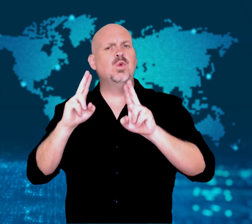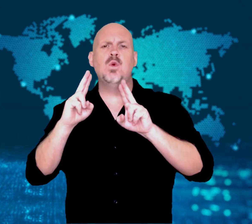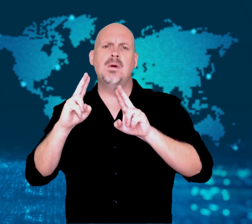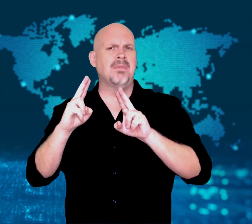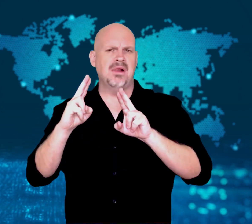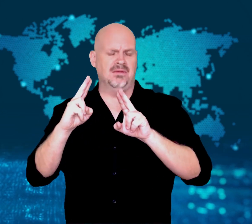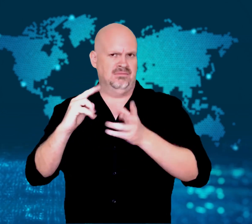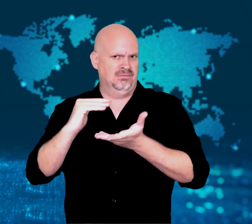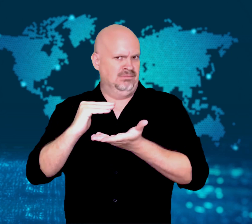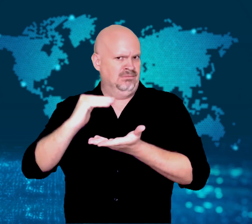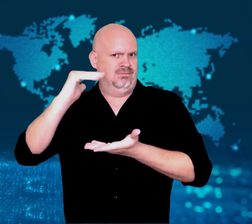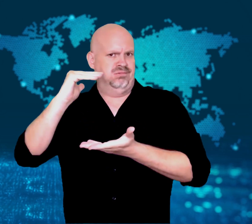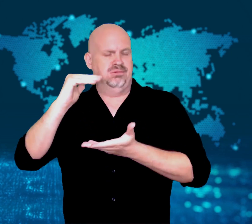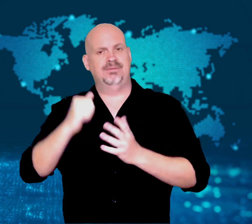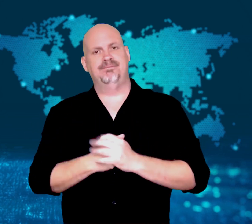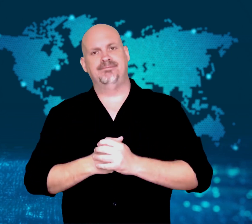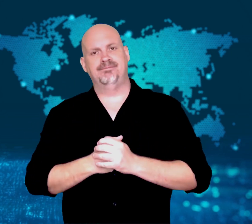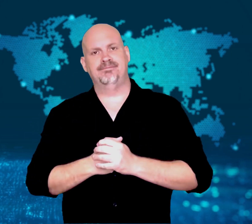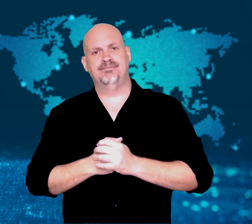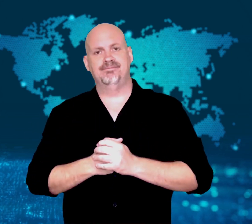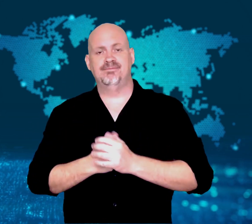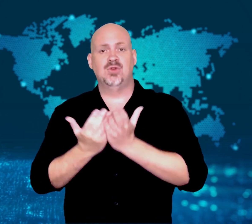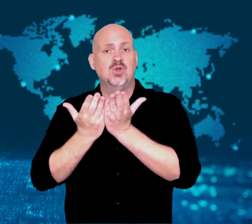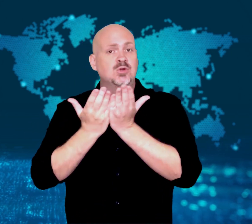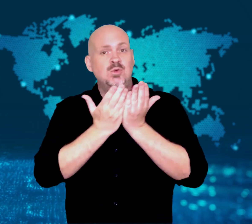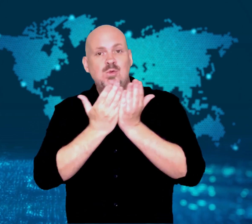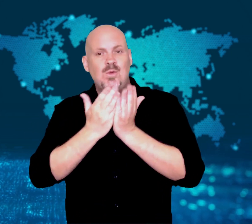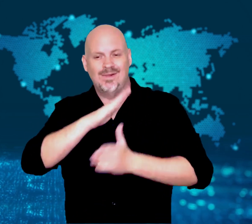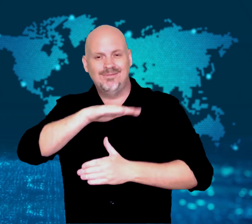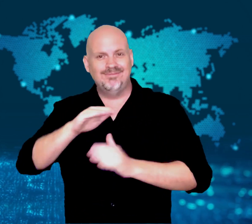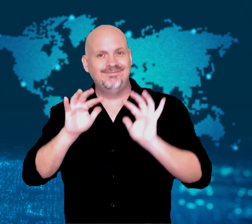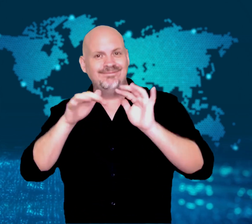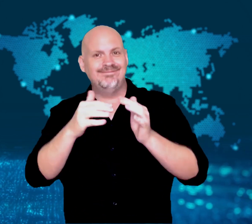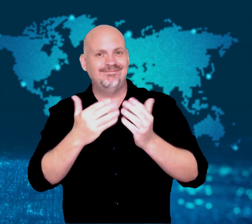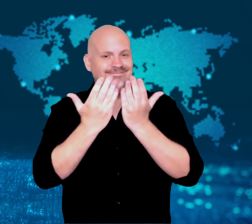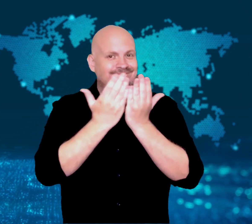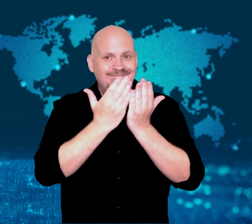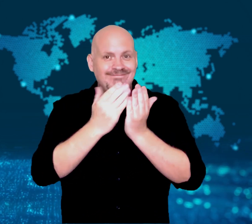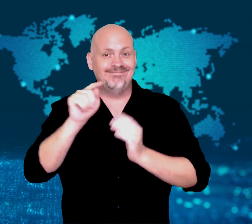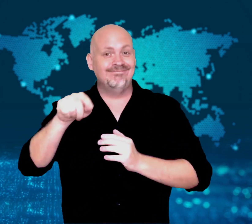the weather was extremely hot as well.